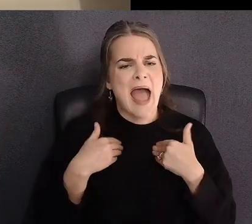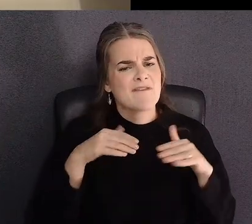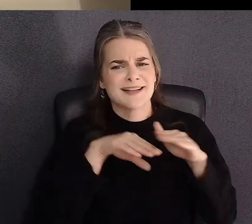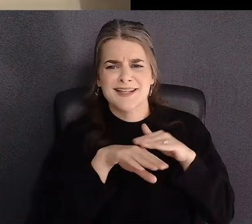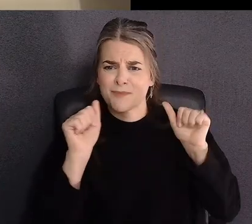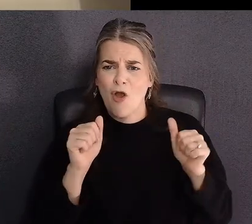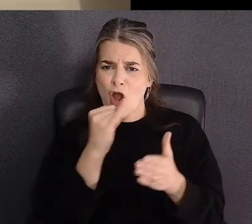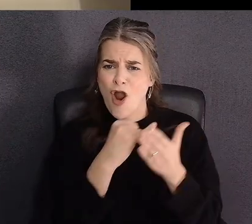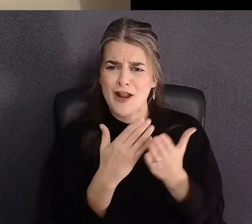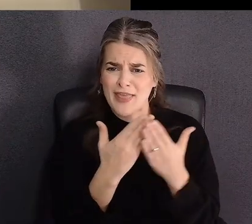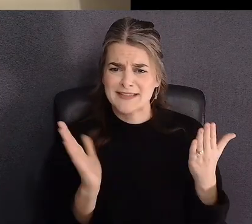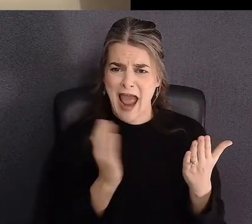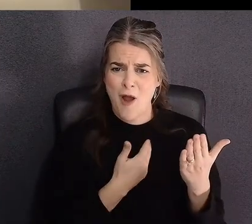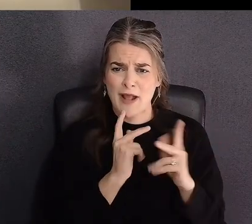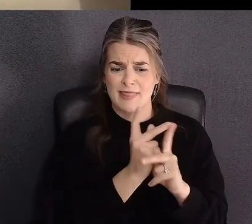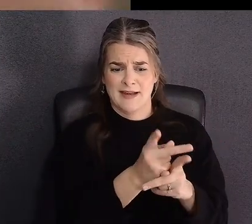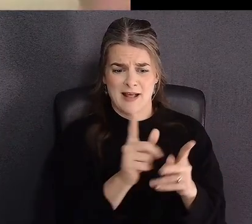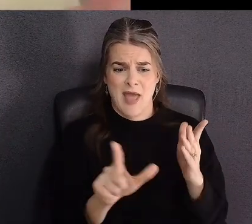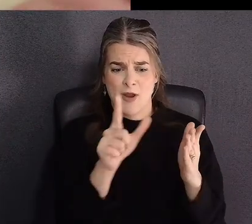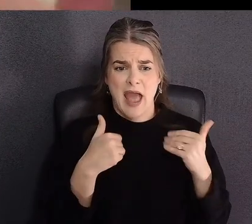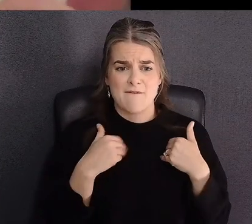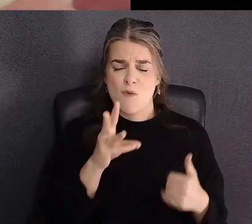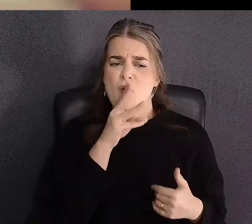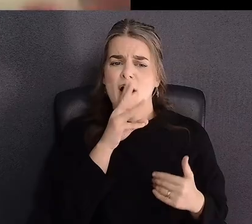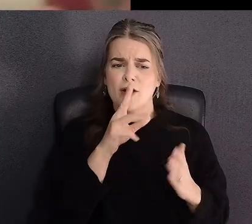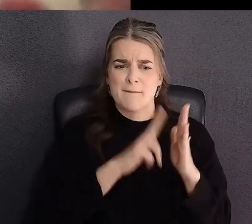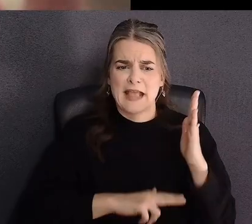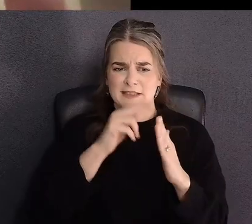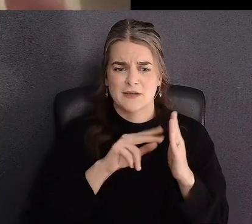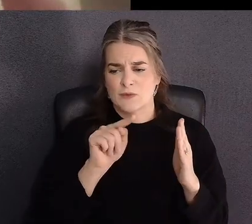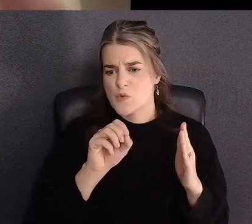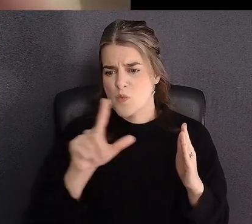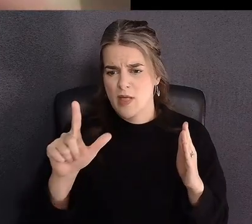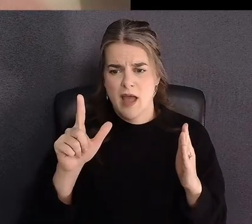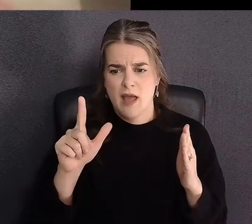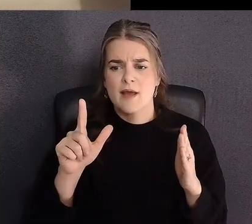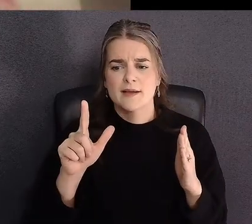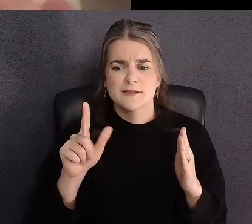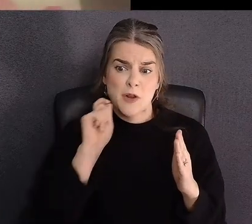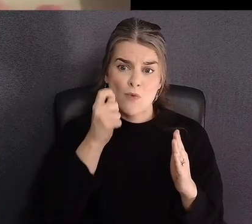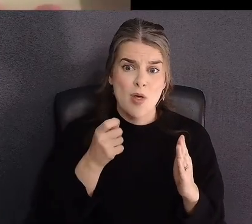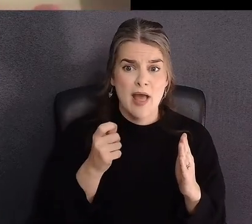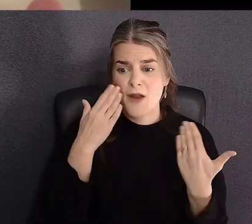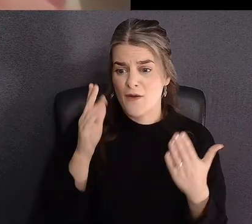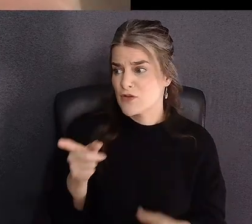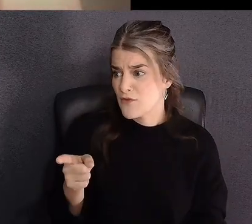things in our Lending Library. We have a water painting tool. That's pretty cool. I don't know if you've seen that, Alex and Colleen.